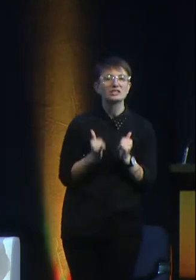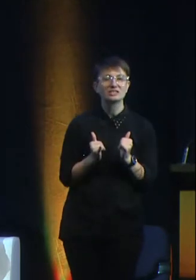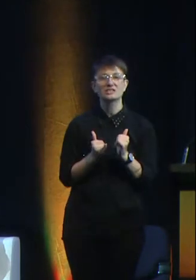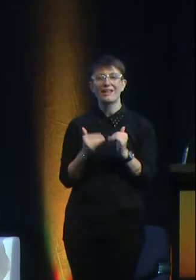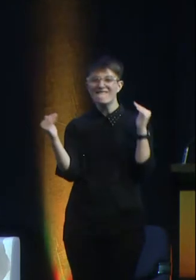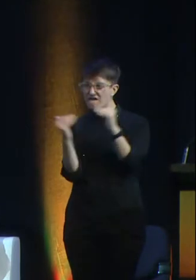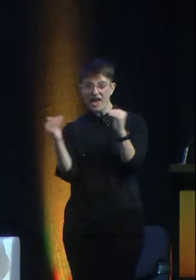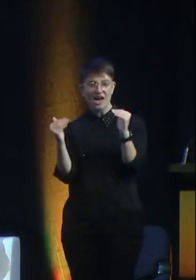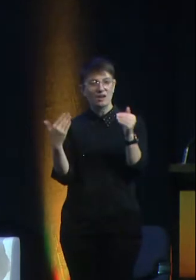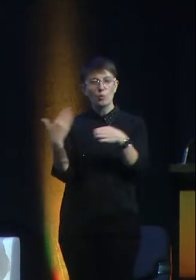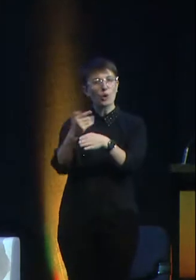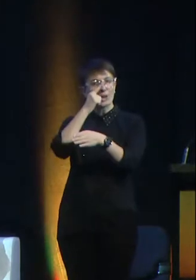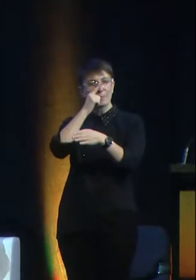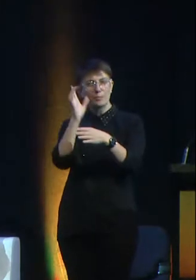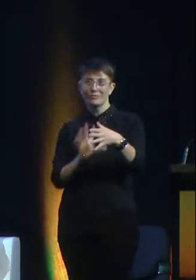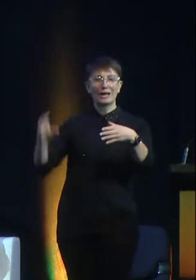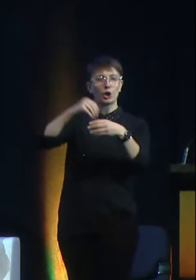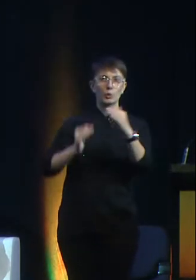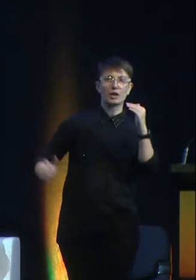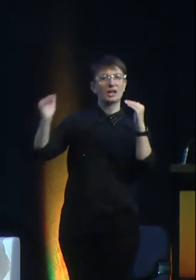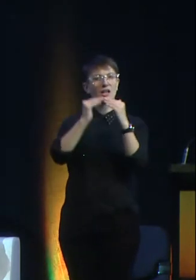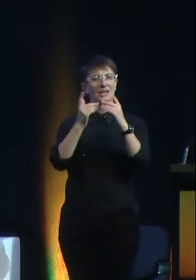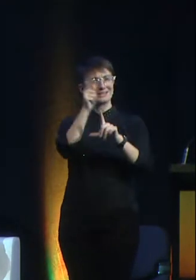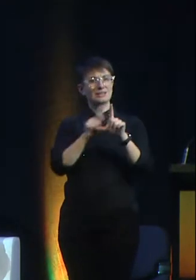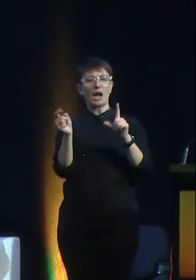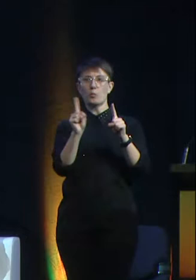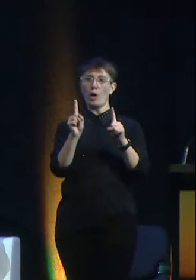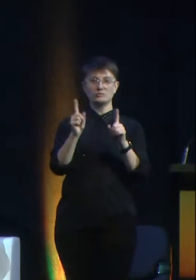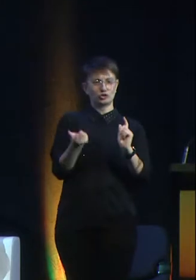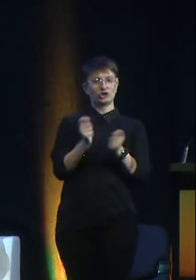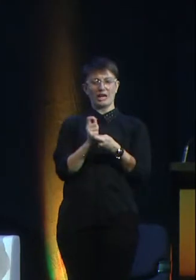at the table designing their own transition and supported through that transition, so